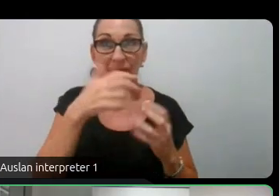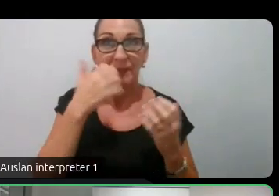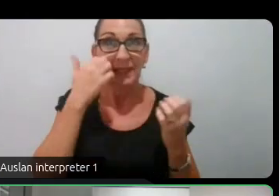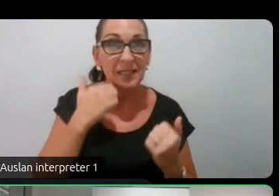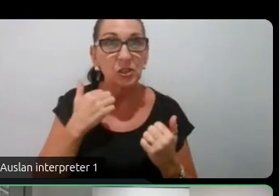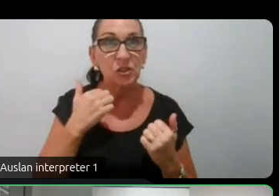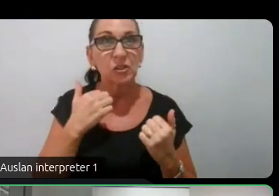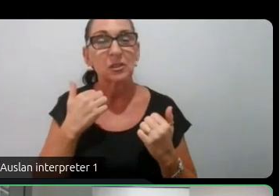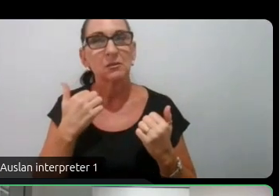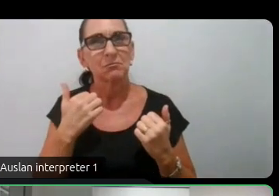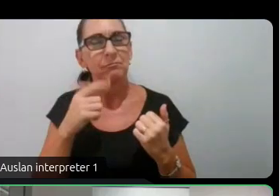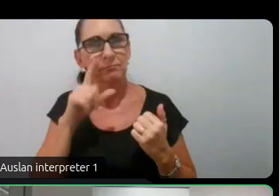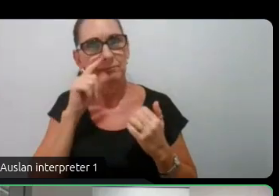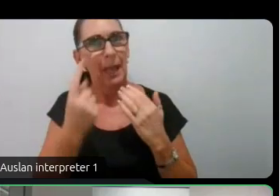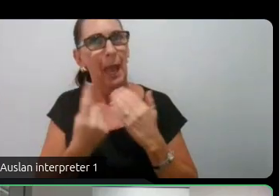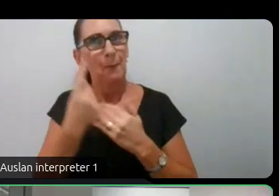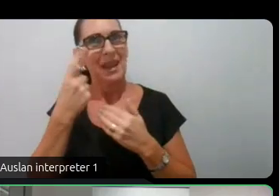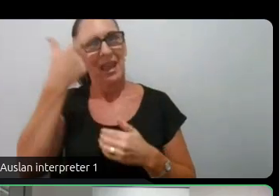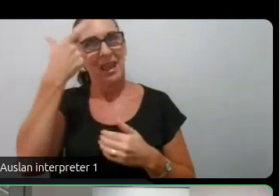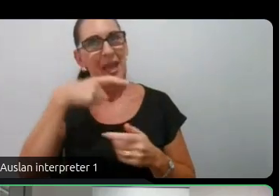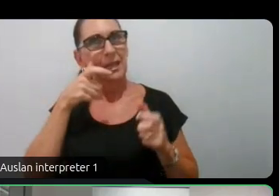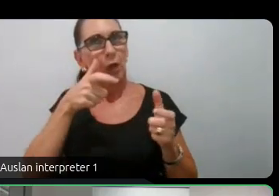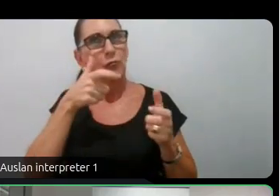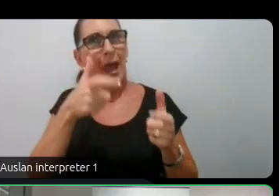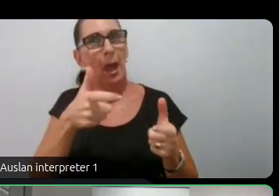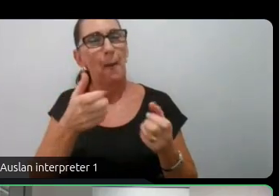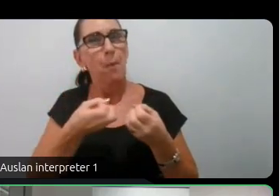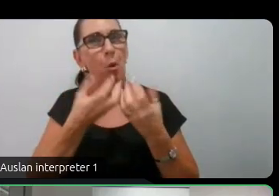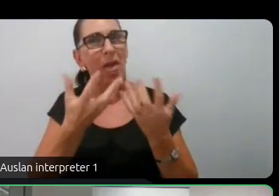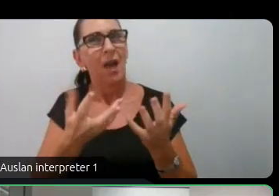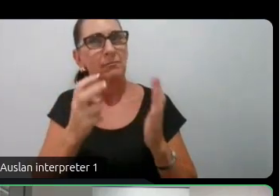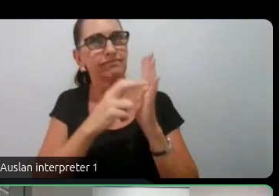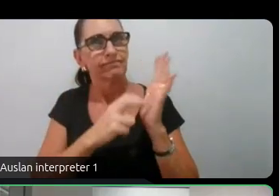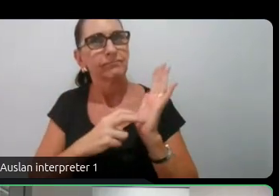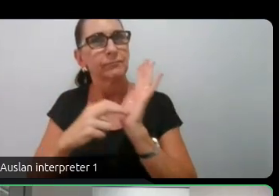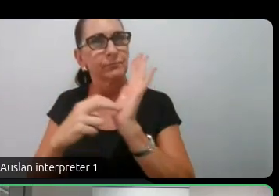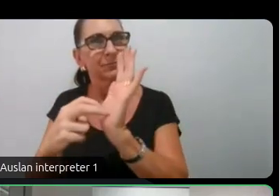impact that that's also helpful information um because those factors should be considered by the